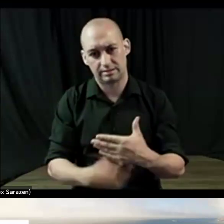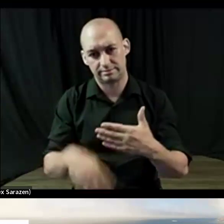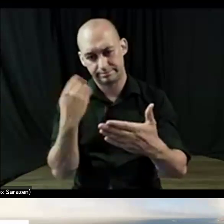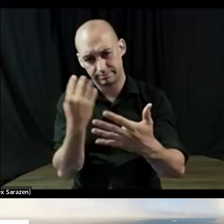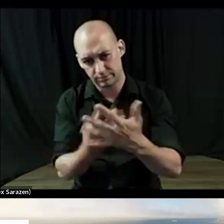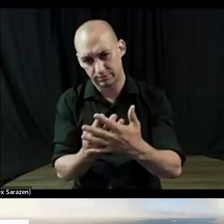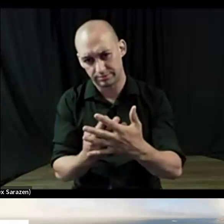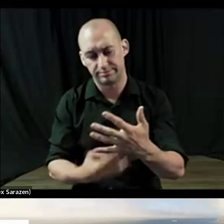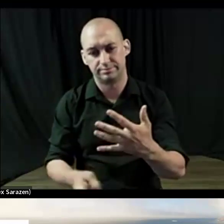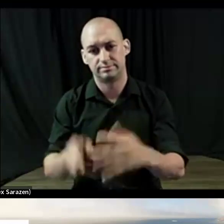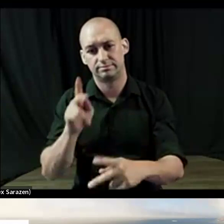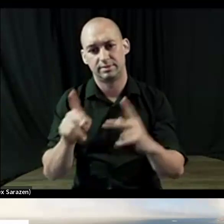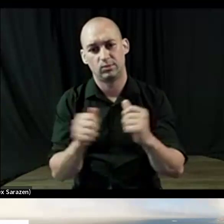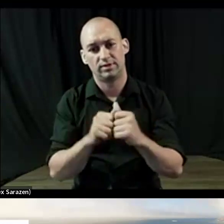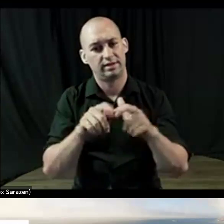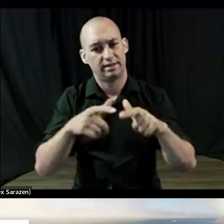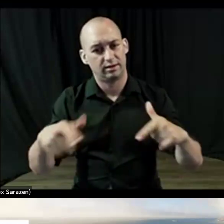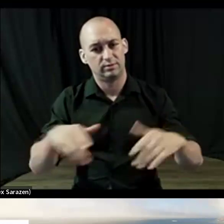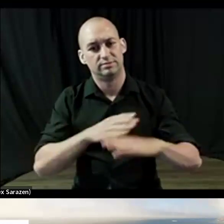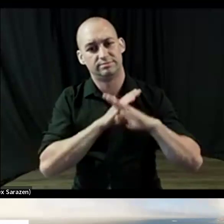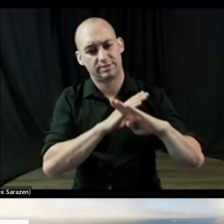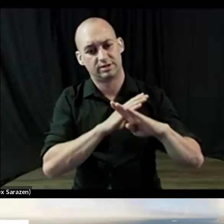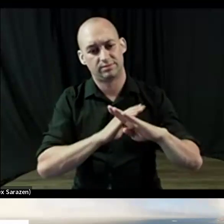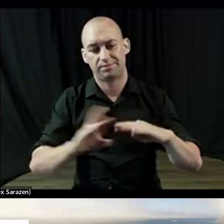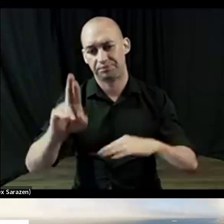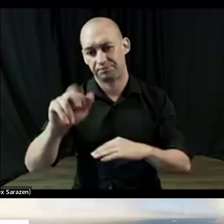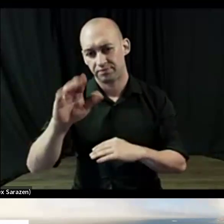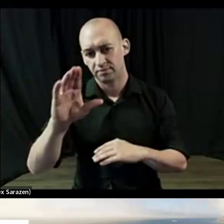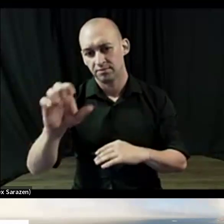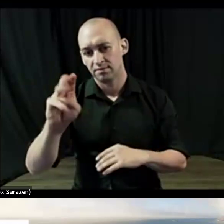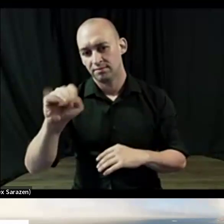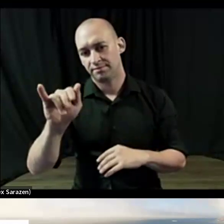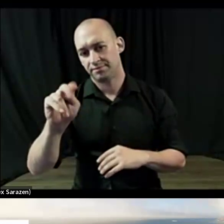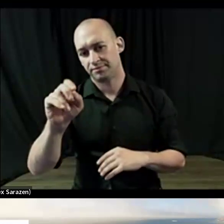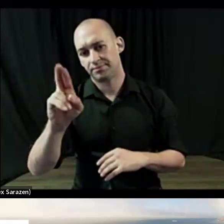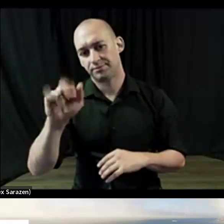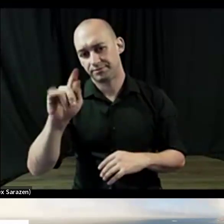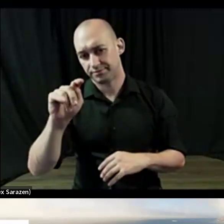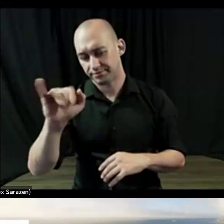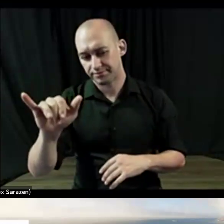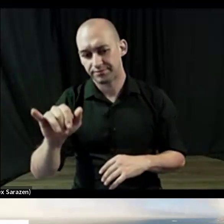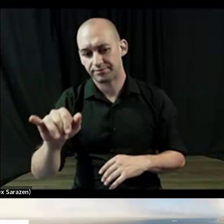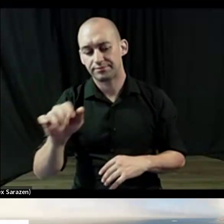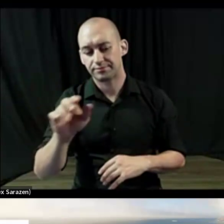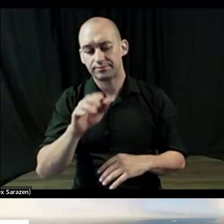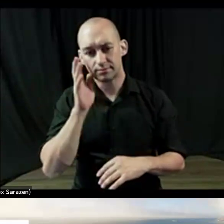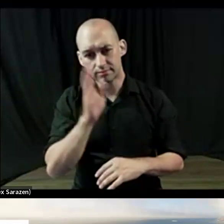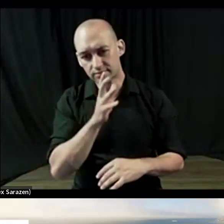Those with language barriers, members of racial and ethnic minority groups in rural areas. We